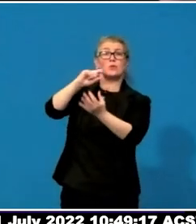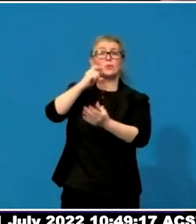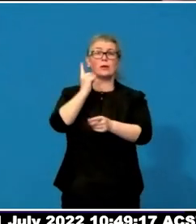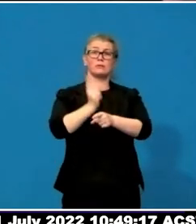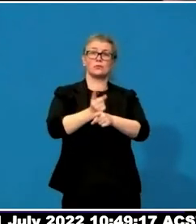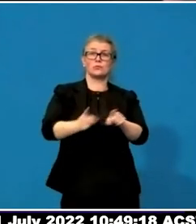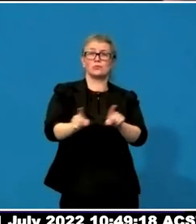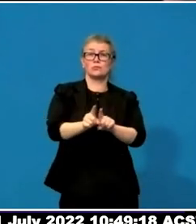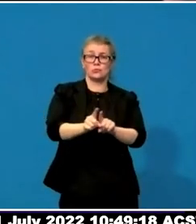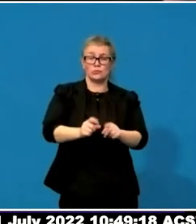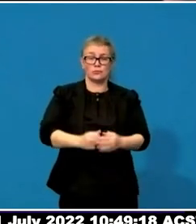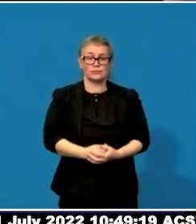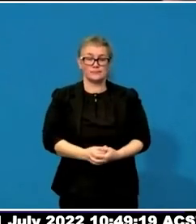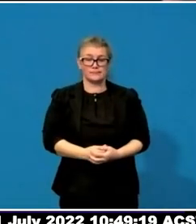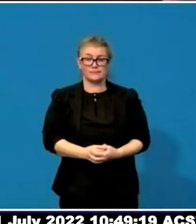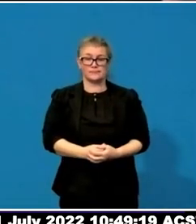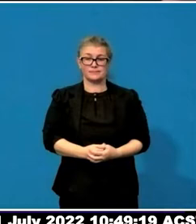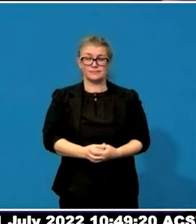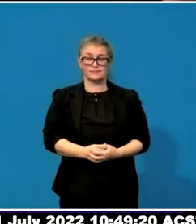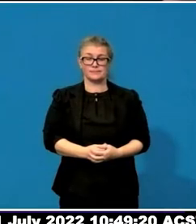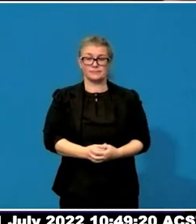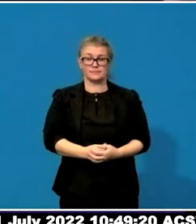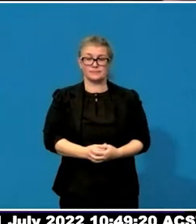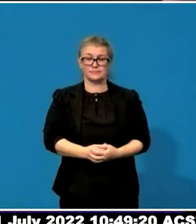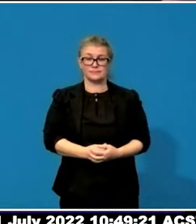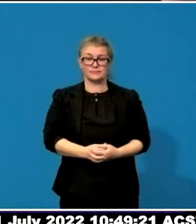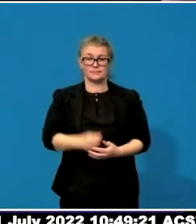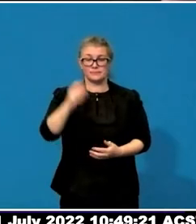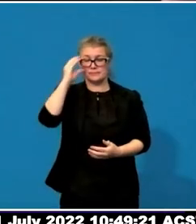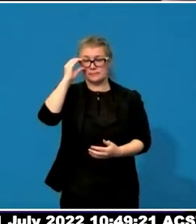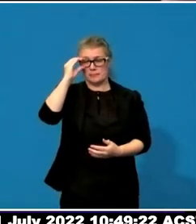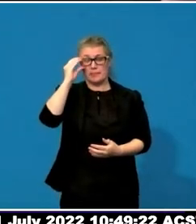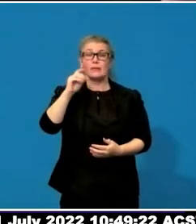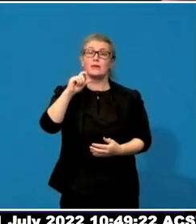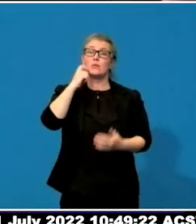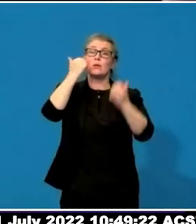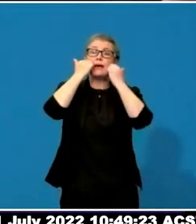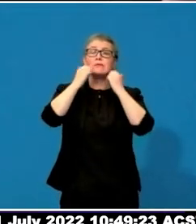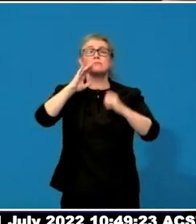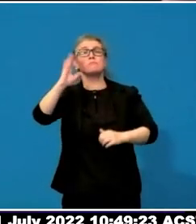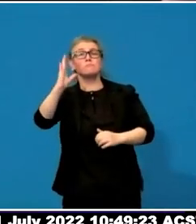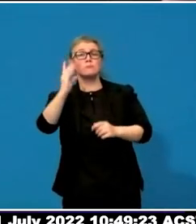In particular during this hearing, evidence will be presented about, firstly, the